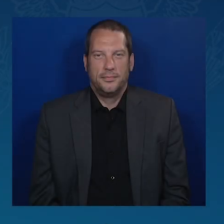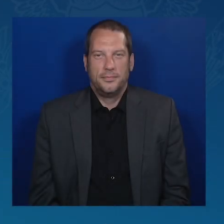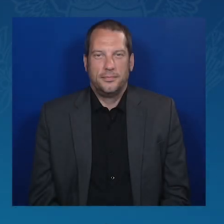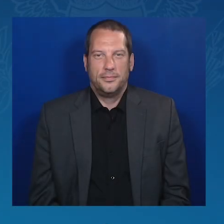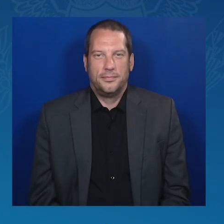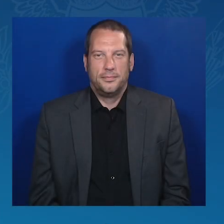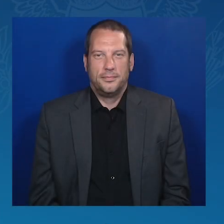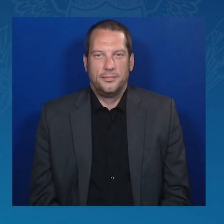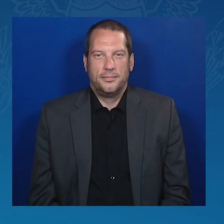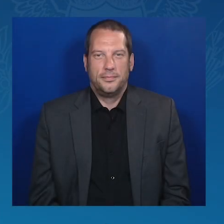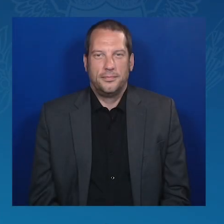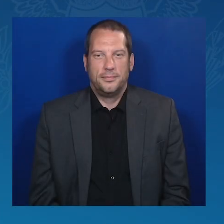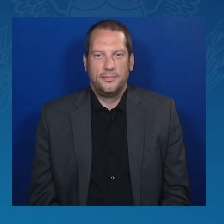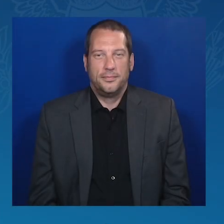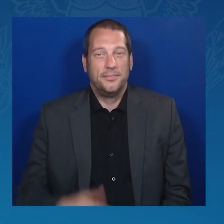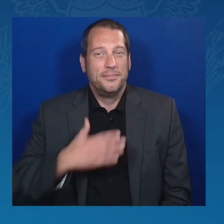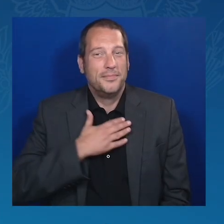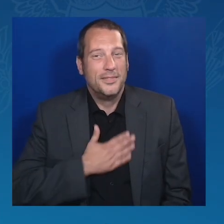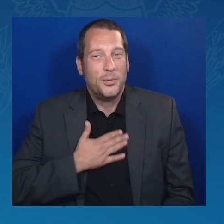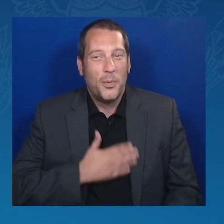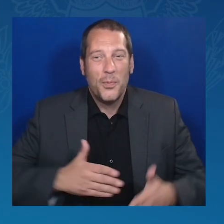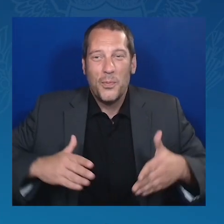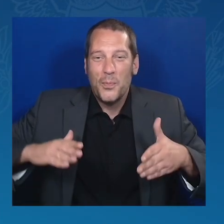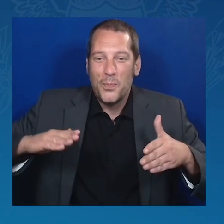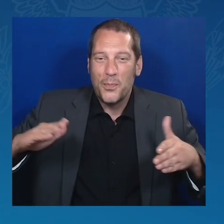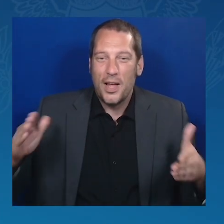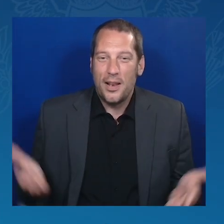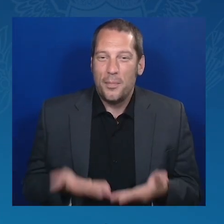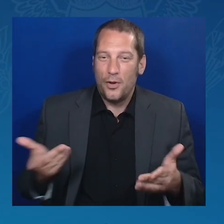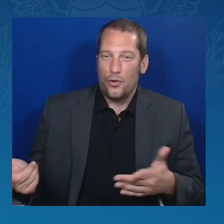Female Speaker: Please welcome reproductive rights advocate Amanda Zoroski.